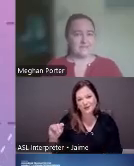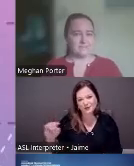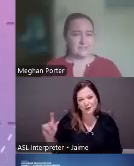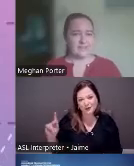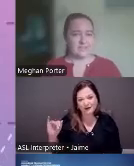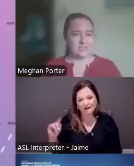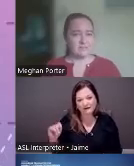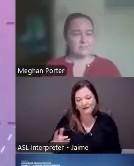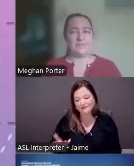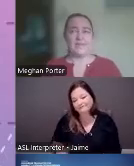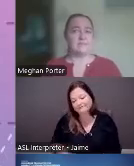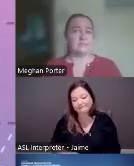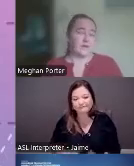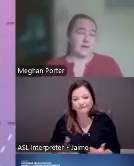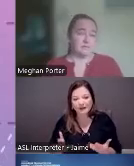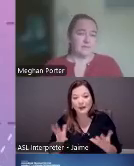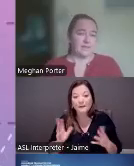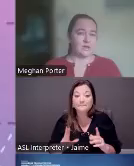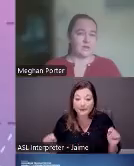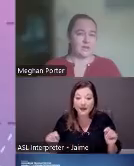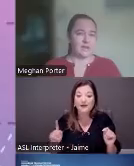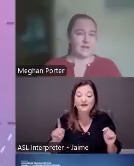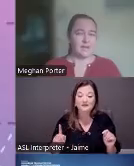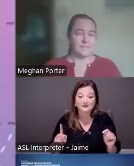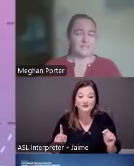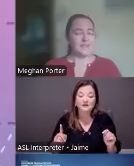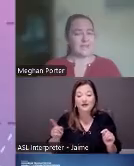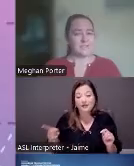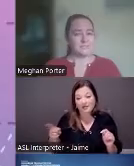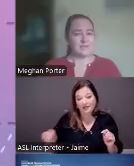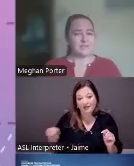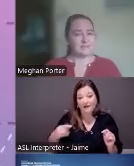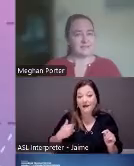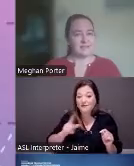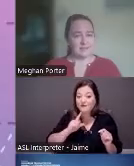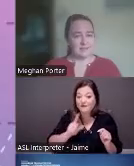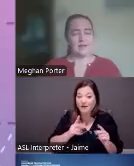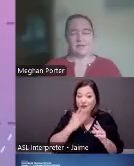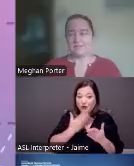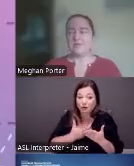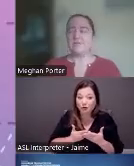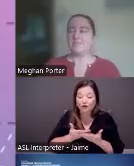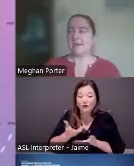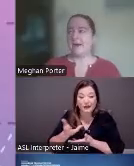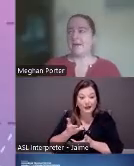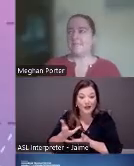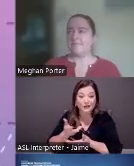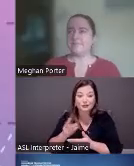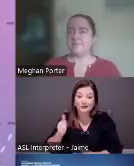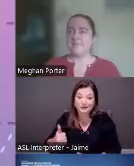in this presentation. But they've got really good engagement, also.